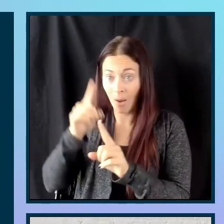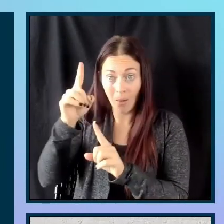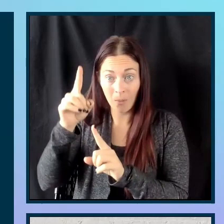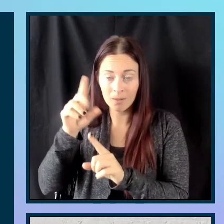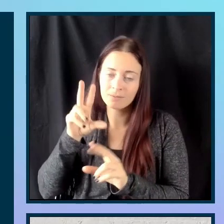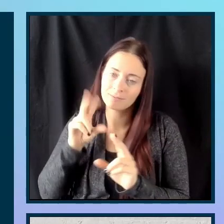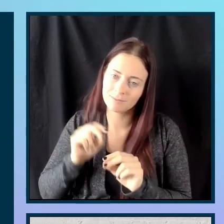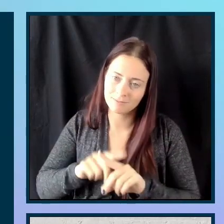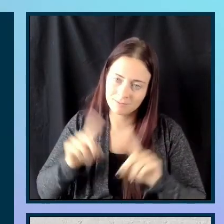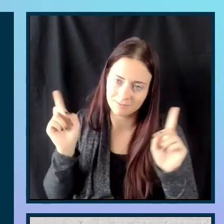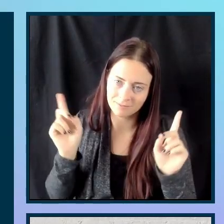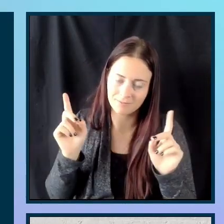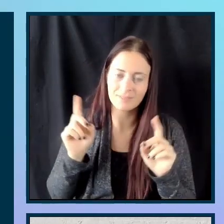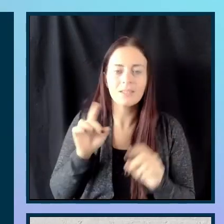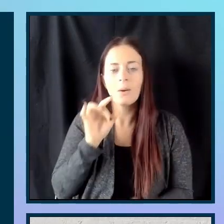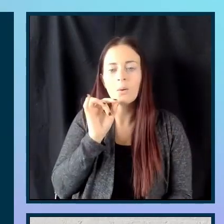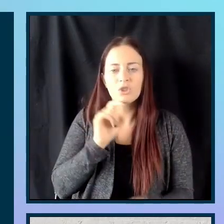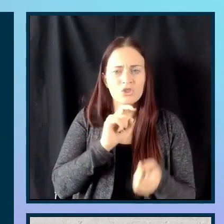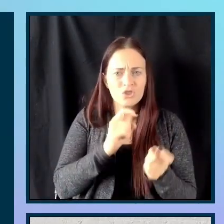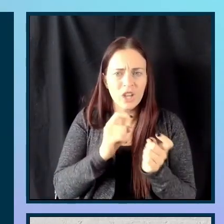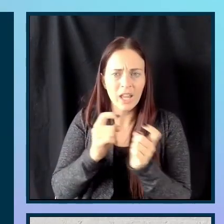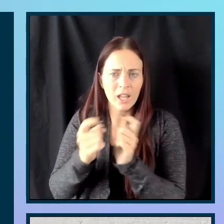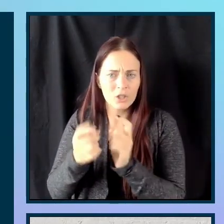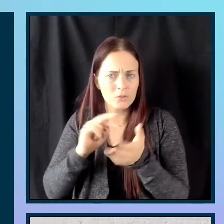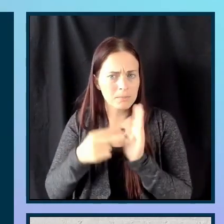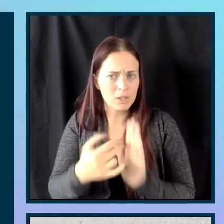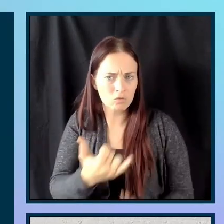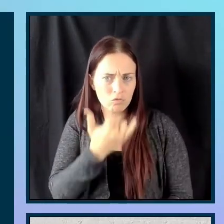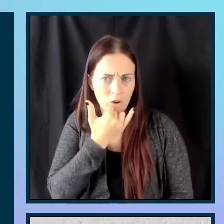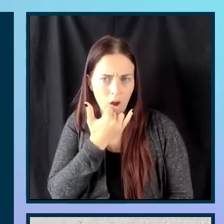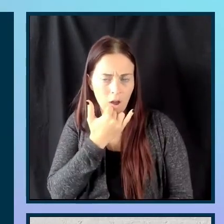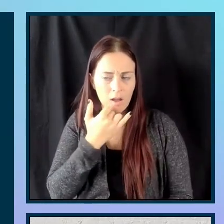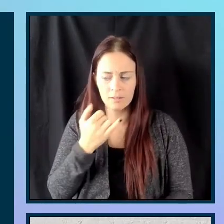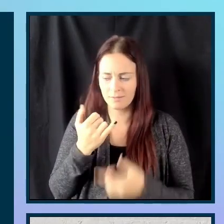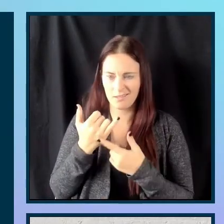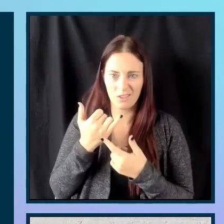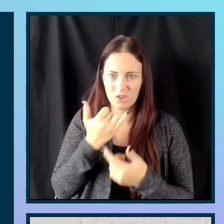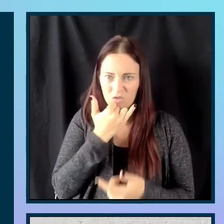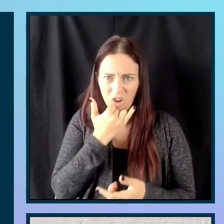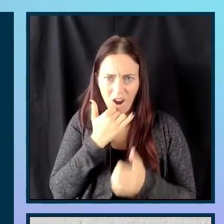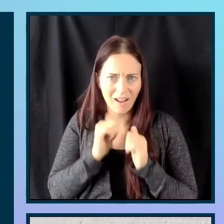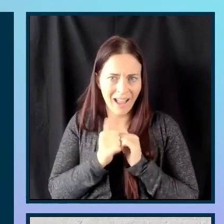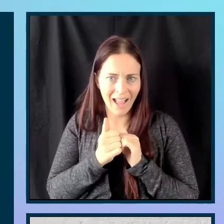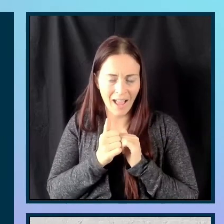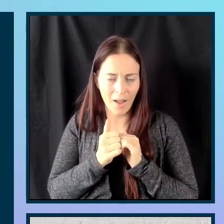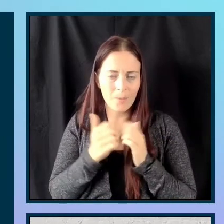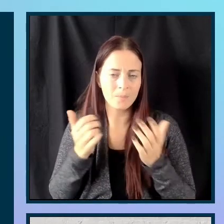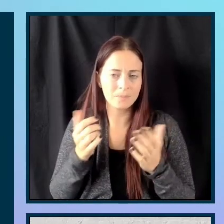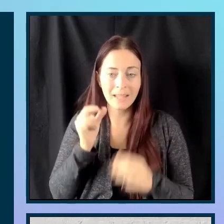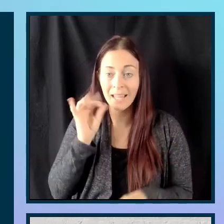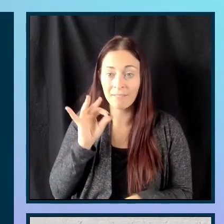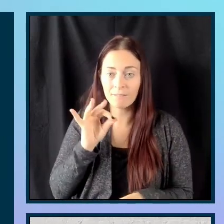doesn't mean that you're getting it wrong. The only way to "get this wrong", is to not define a north star to begin with.